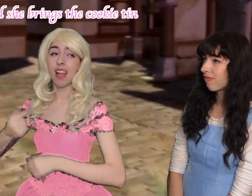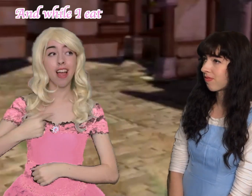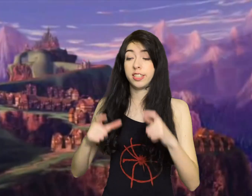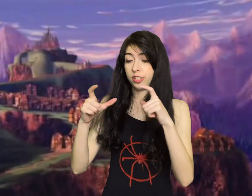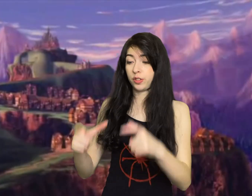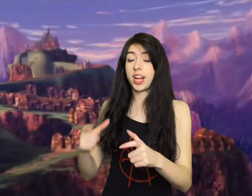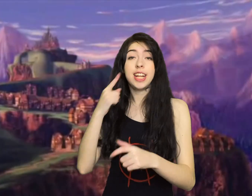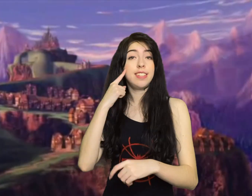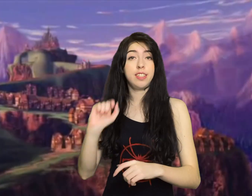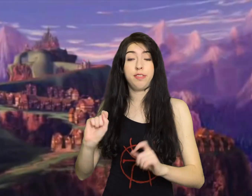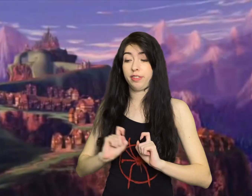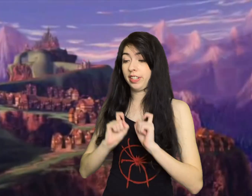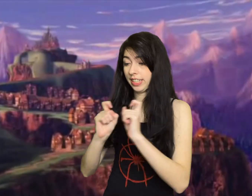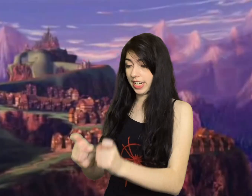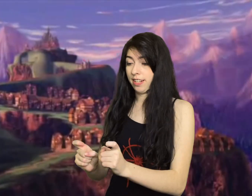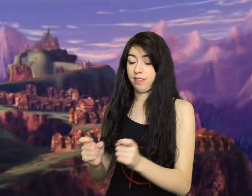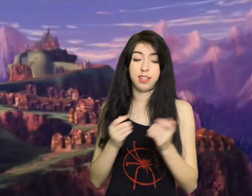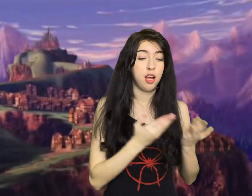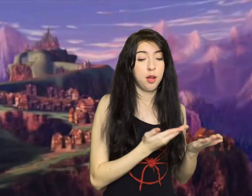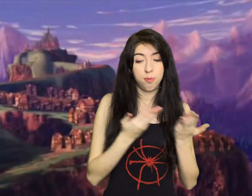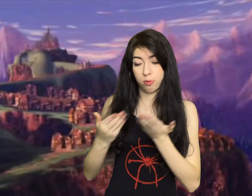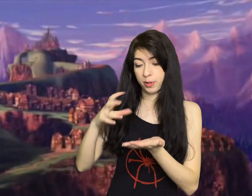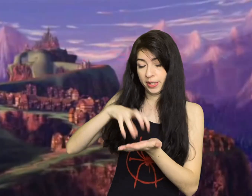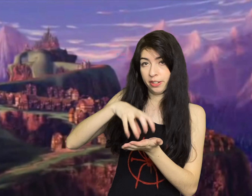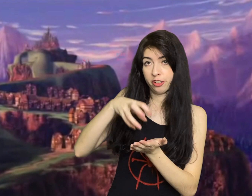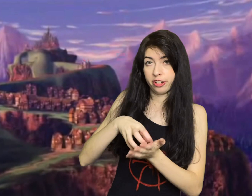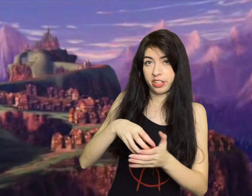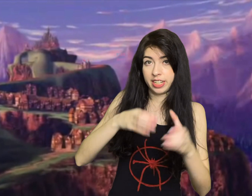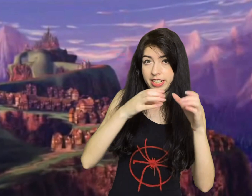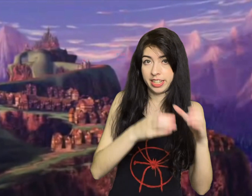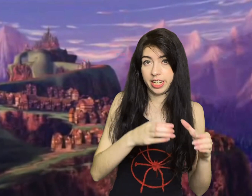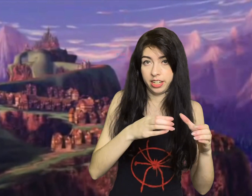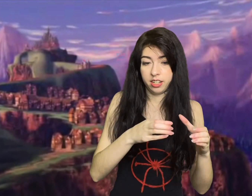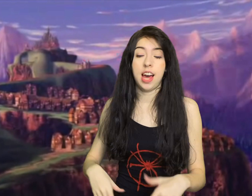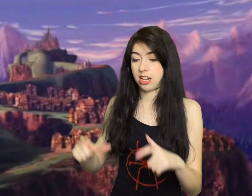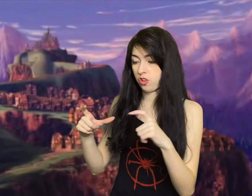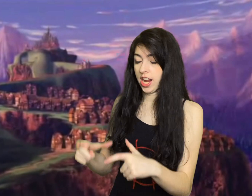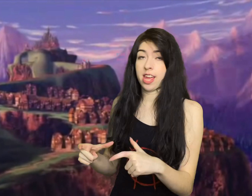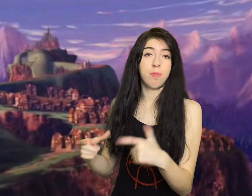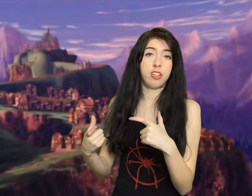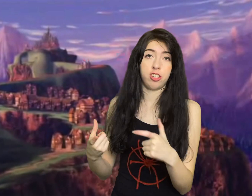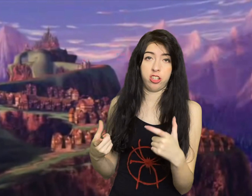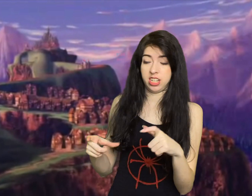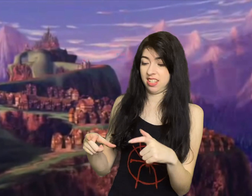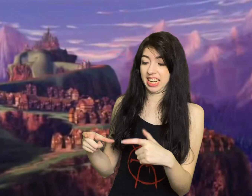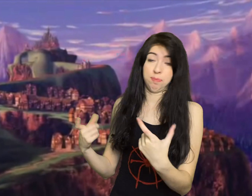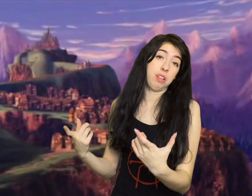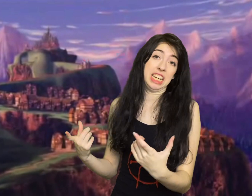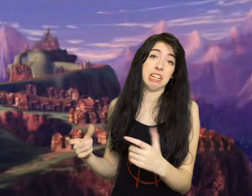TRAY SILVER GIVES BRING COOKIE TIN TRAY which i just- is like PLATE